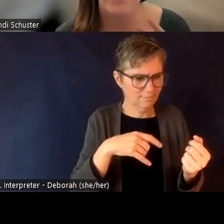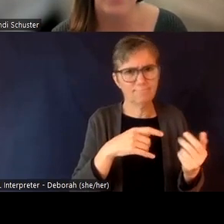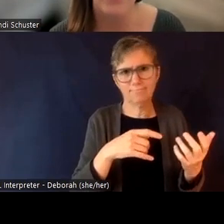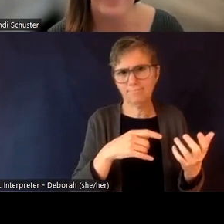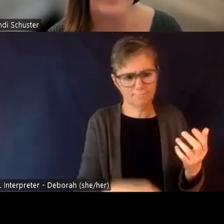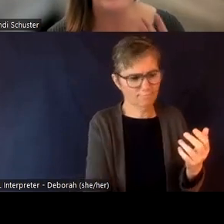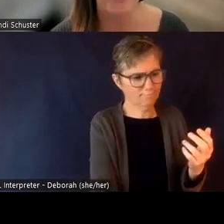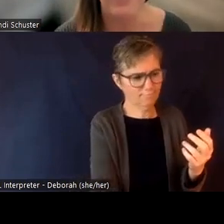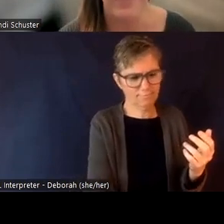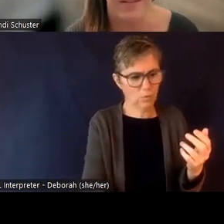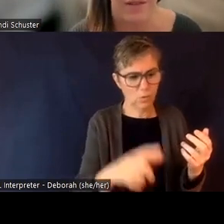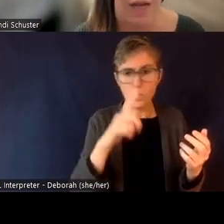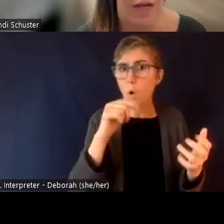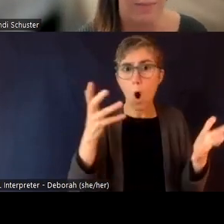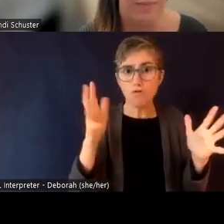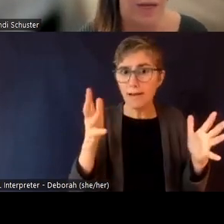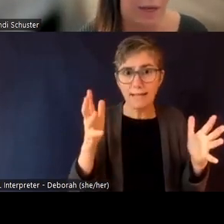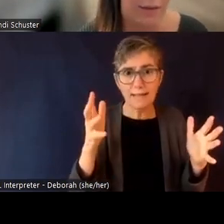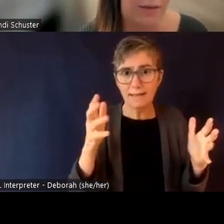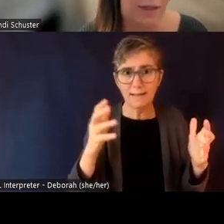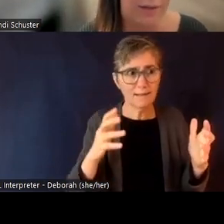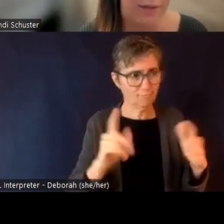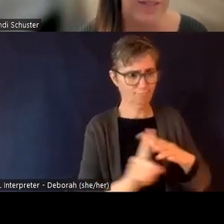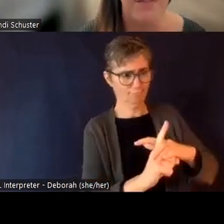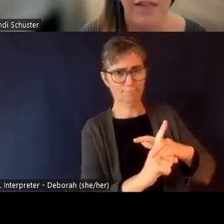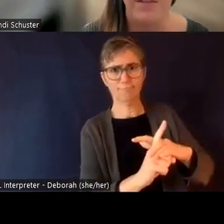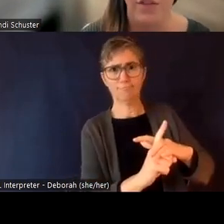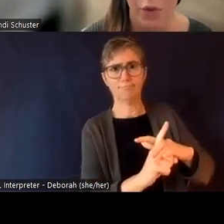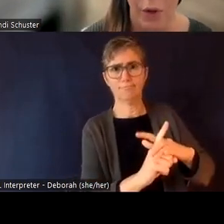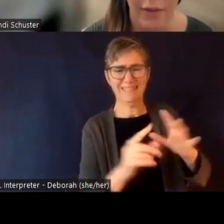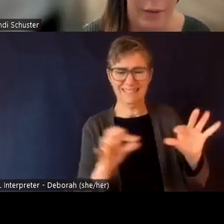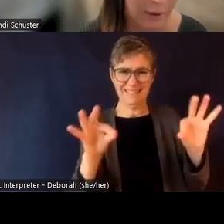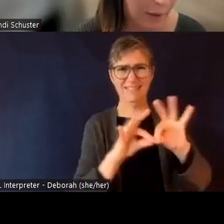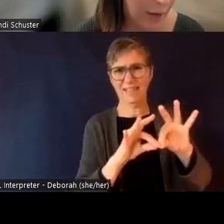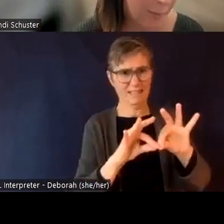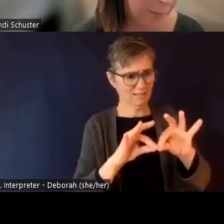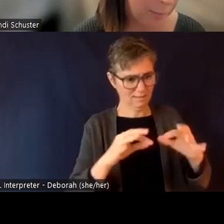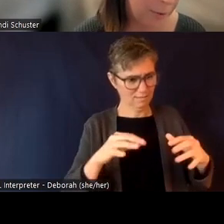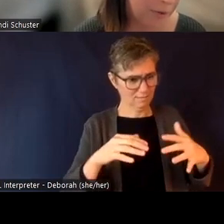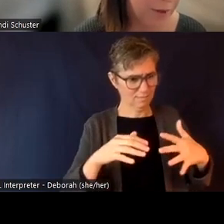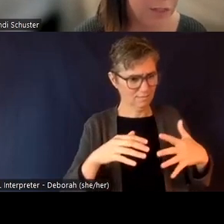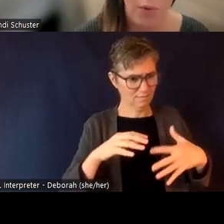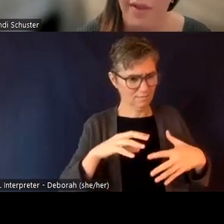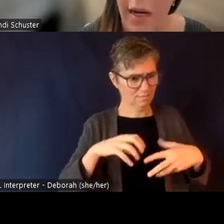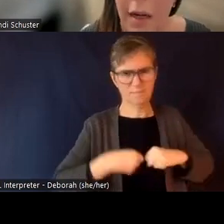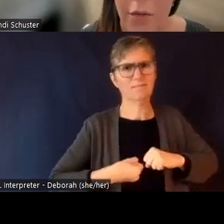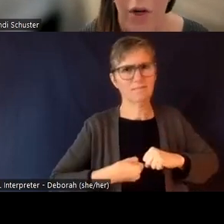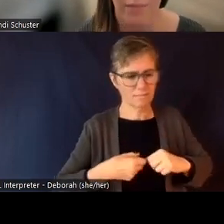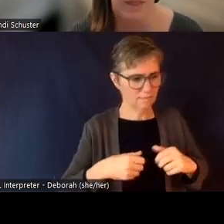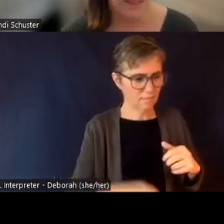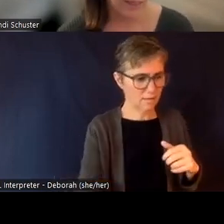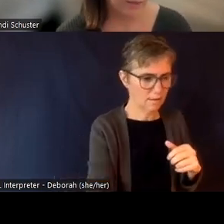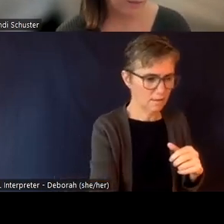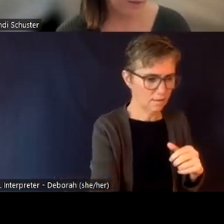have already expressed a significant distress. But the vantage point that I come from is that